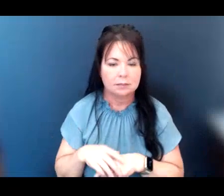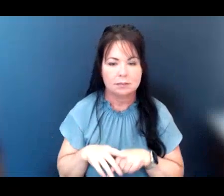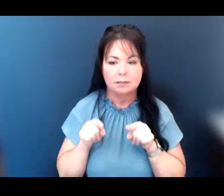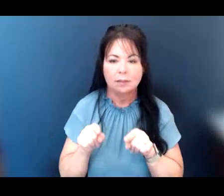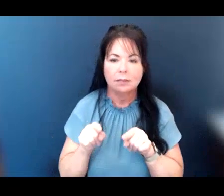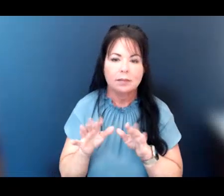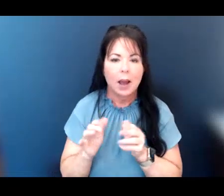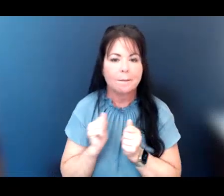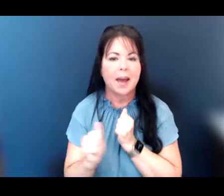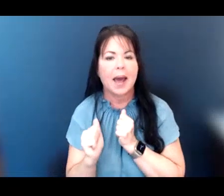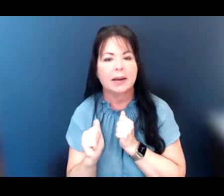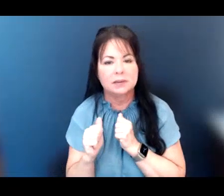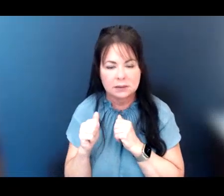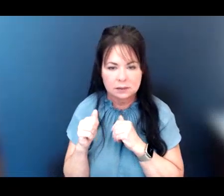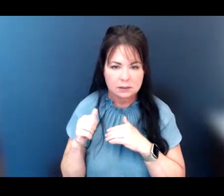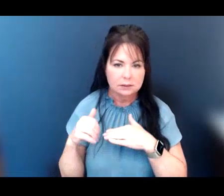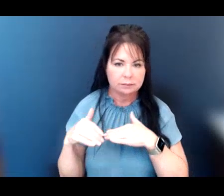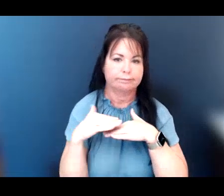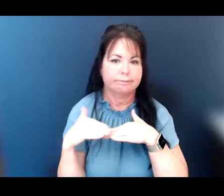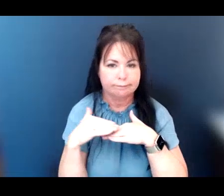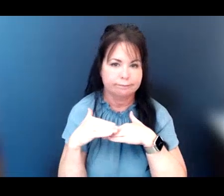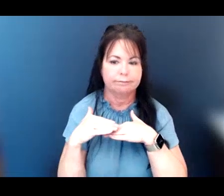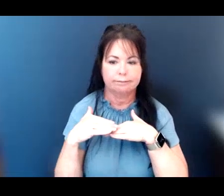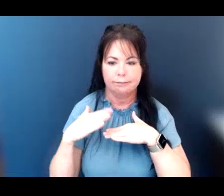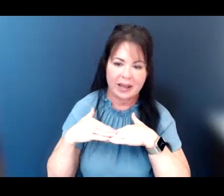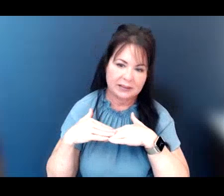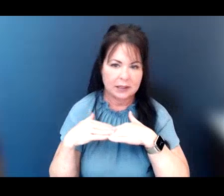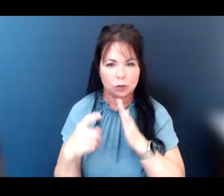WCAG requirements. But to create something that creates a really good user